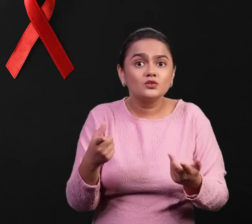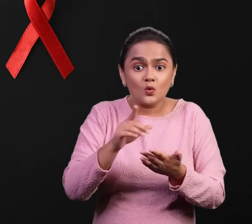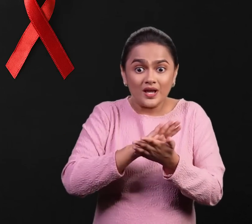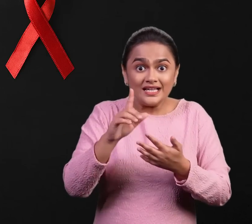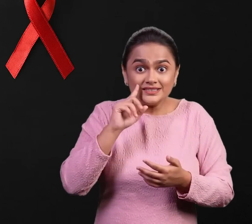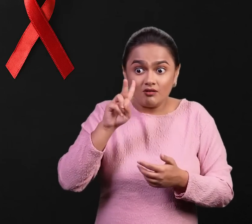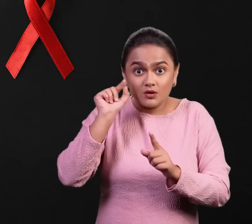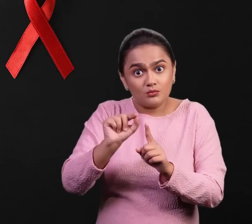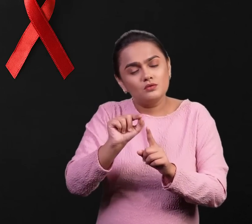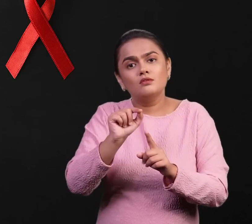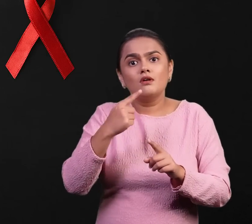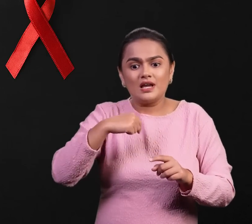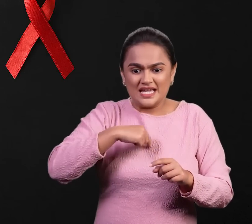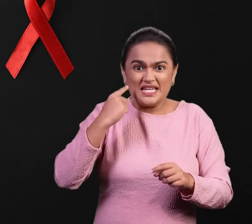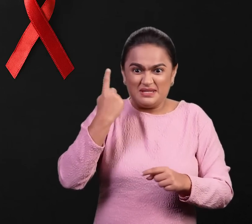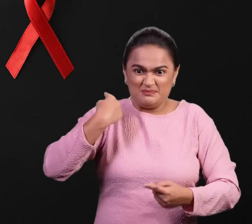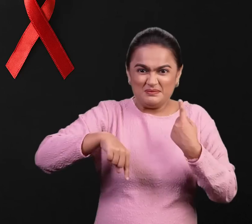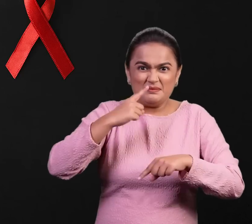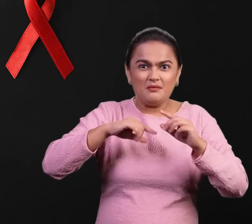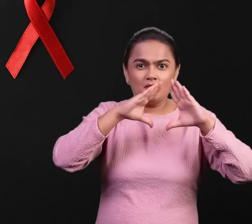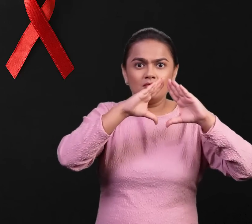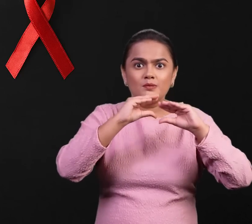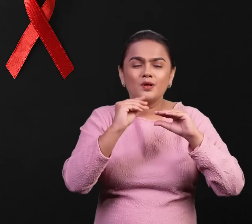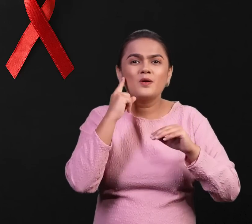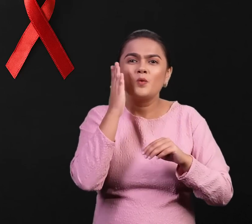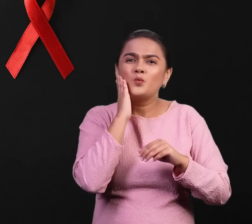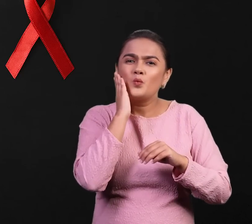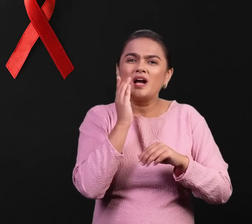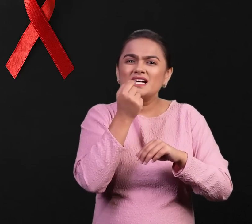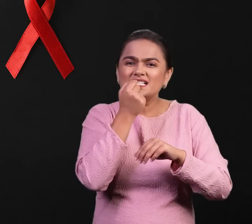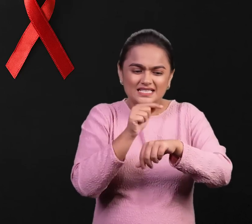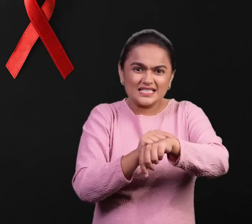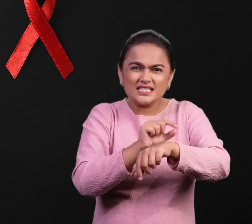When the immune system (white blood cells) were destroyed by HIV,